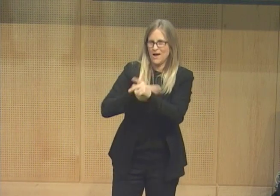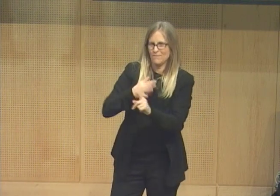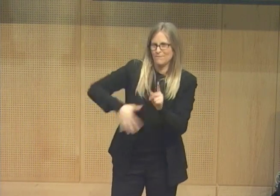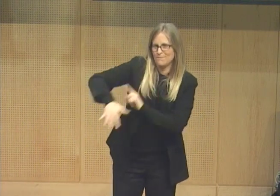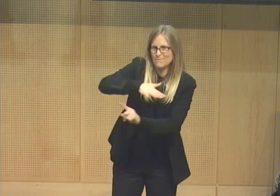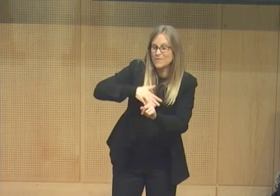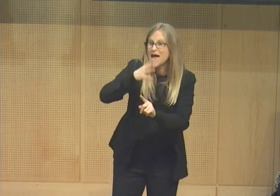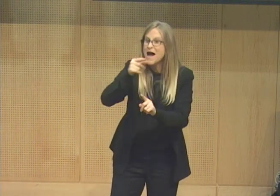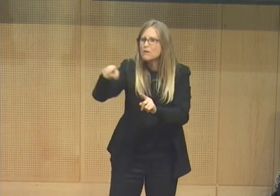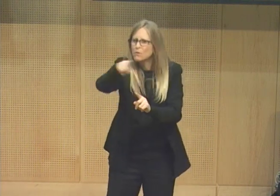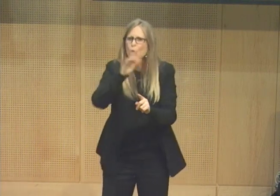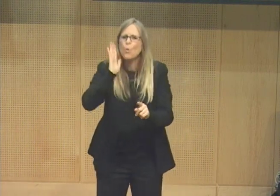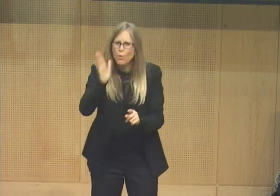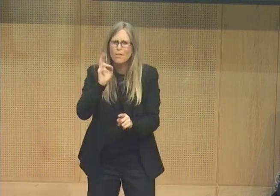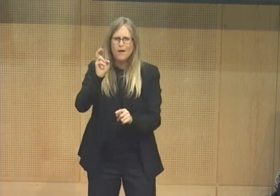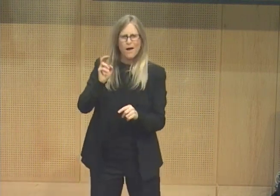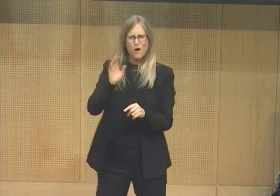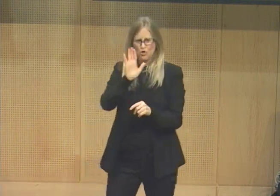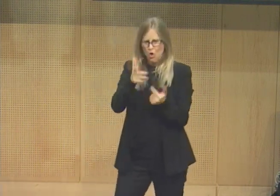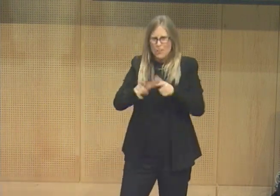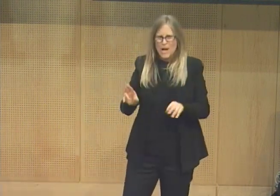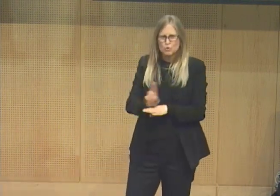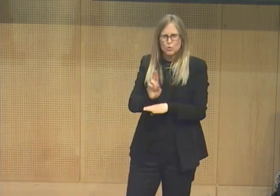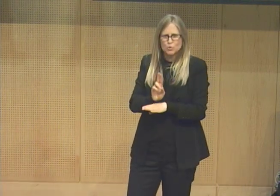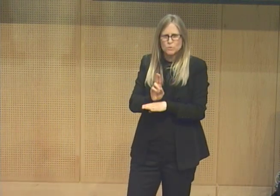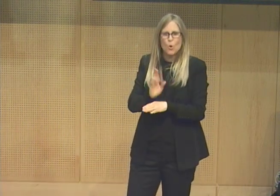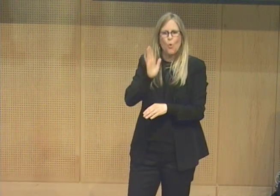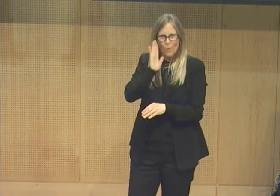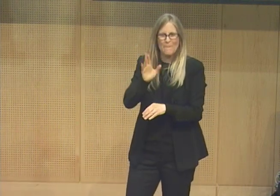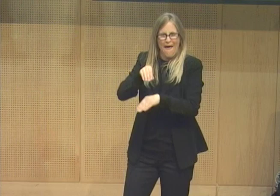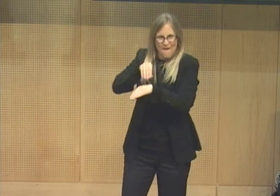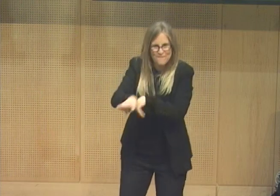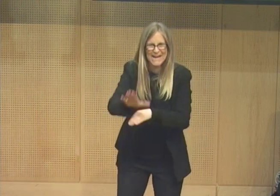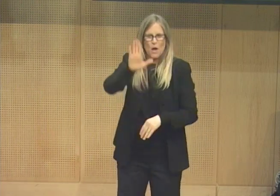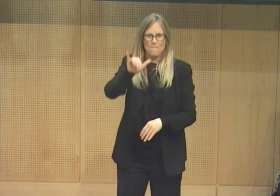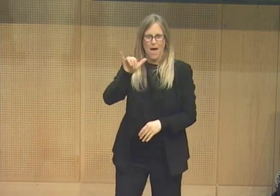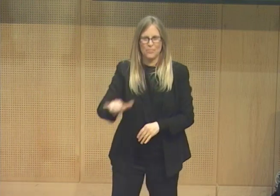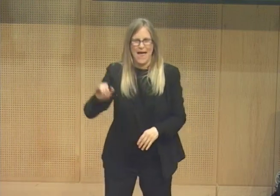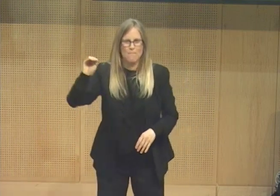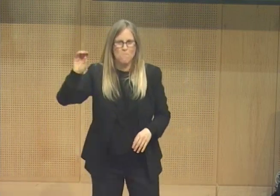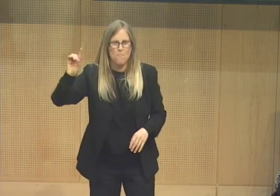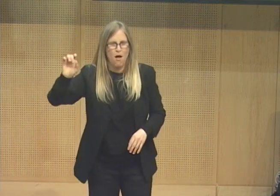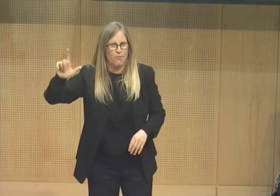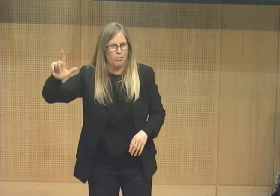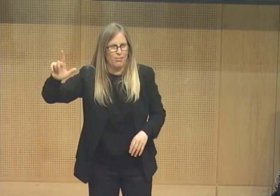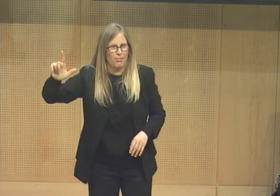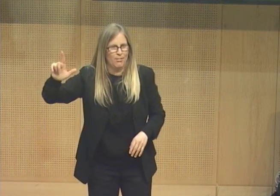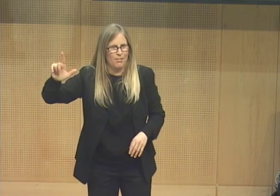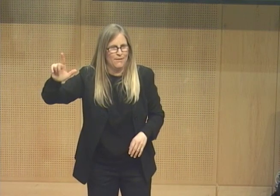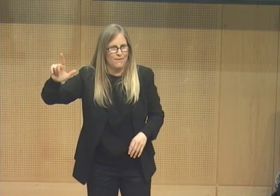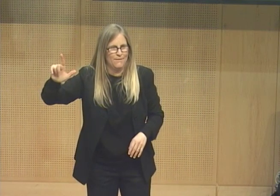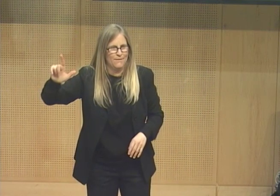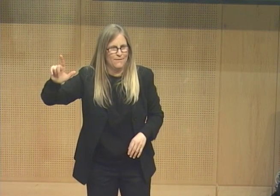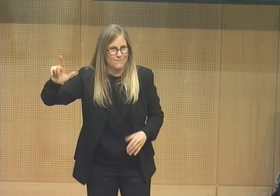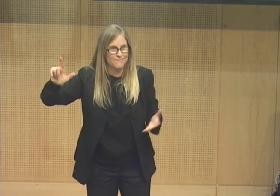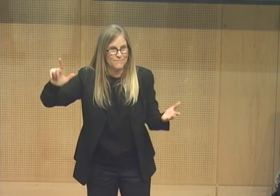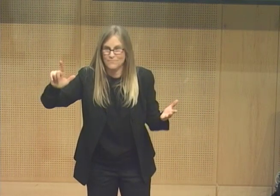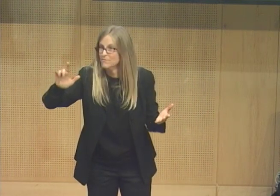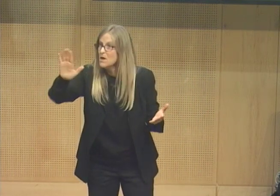Your language use will be affected by all of your mental models. The way I'm using language right now,